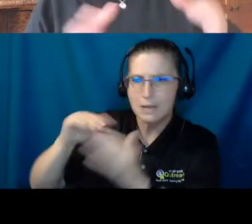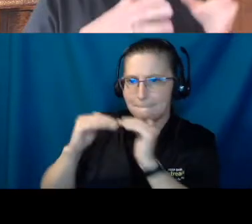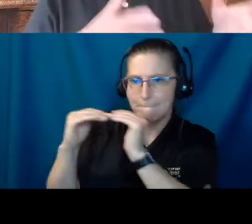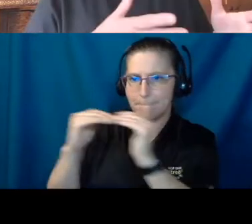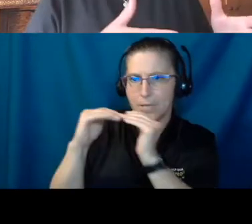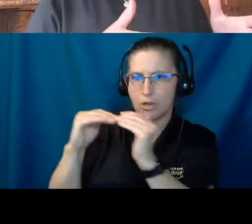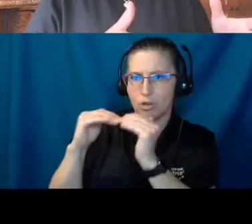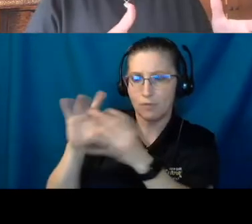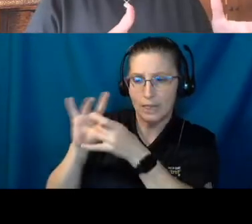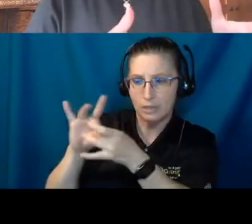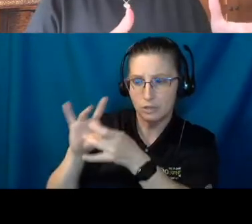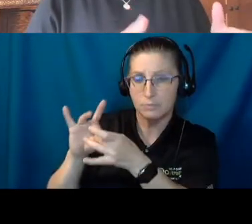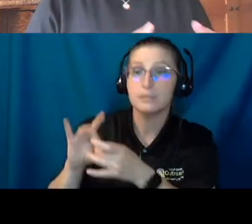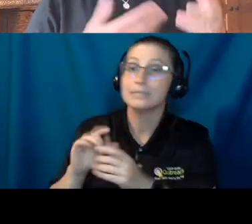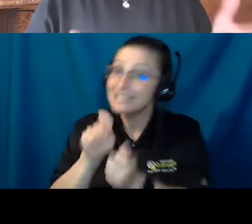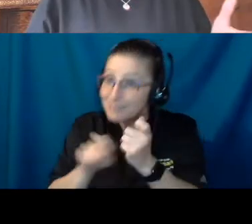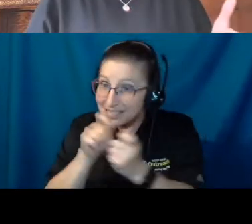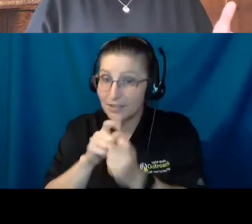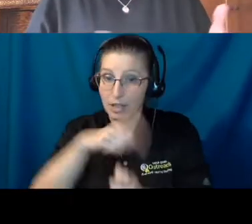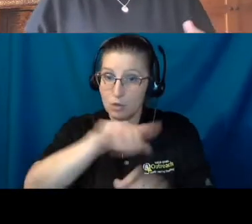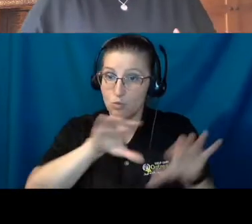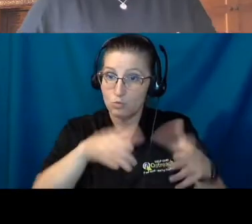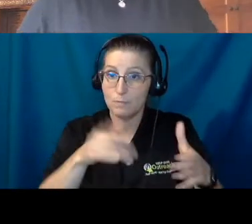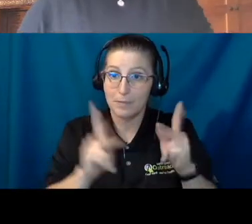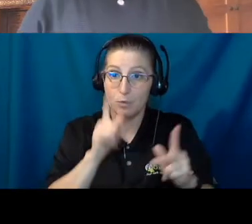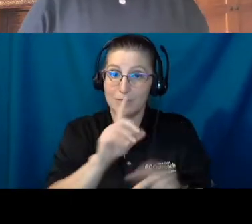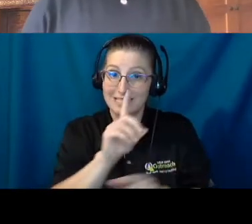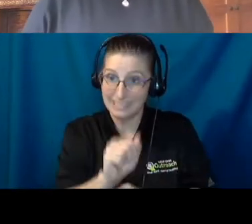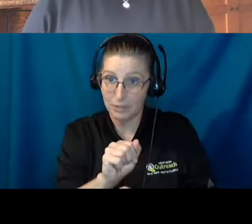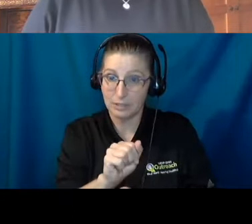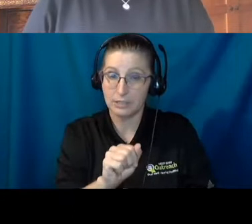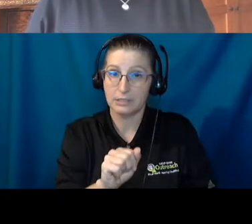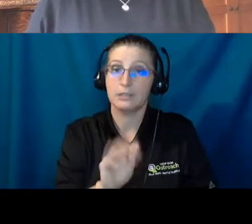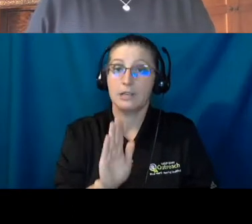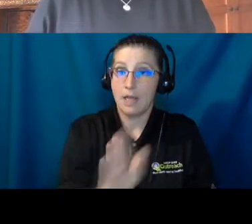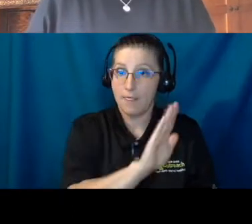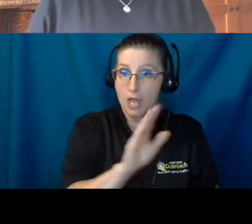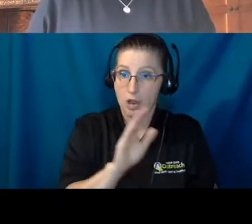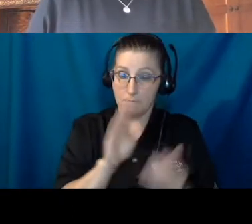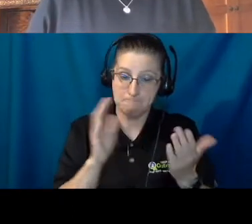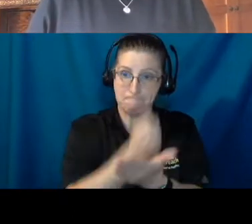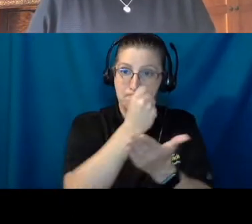to individual with disabilities, and the opportunities that they have for these same relationships